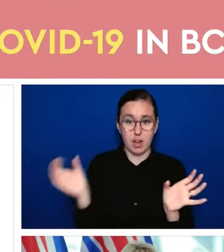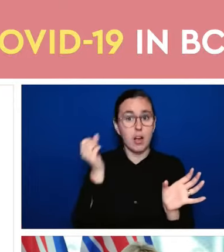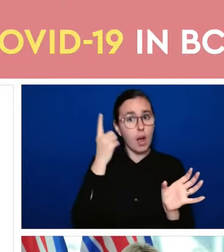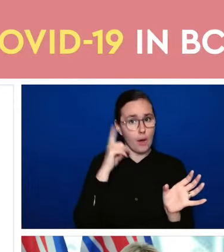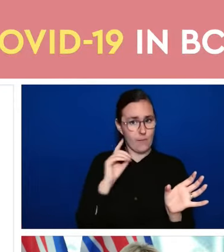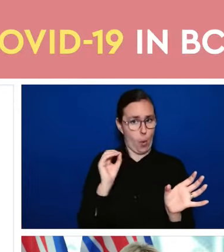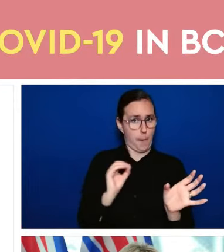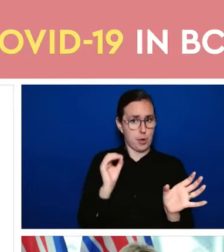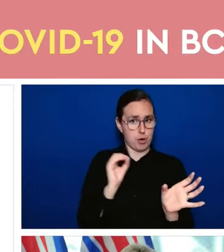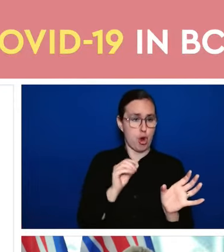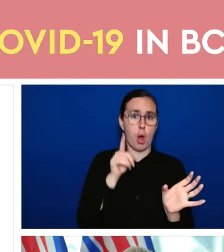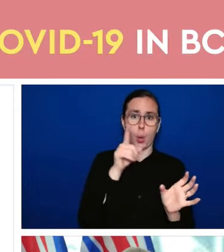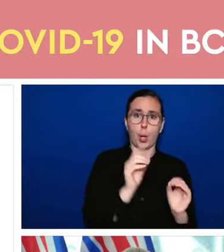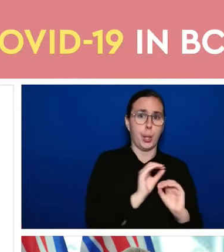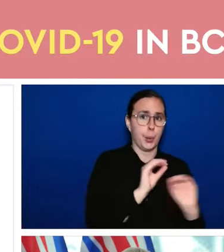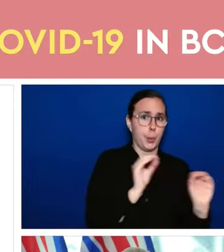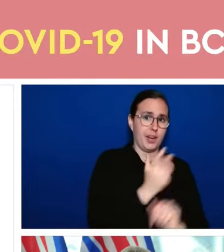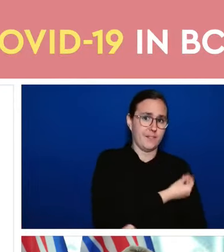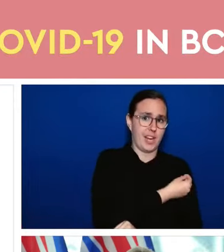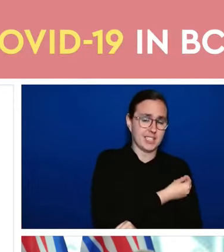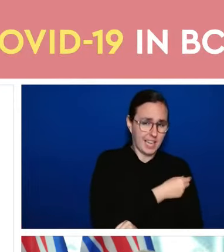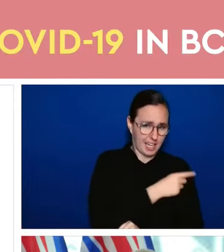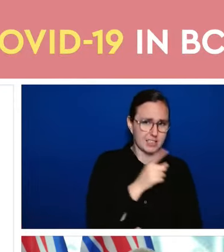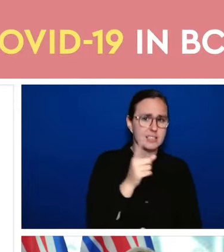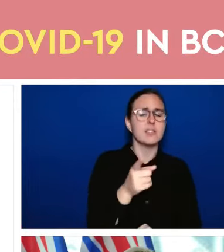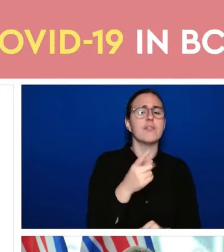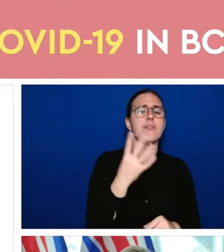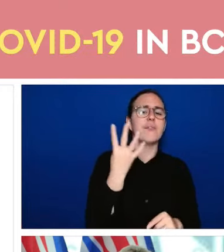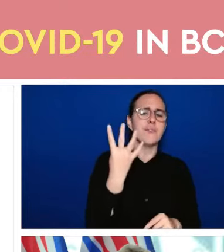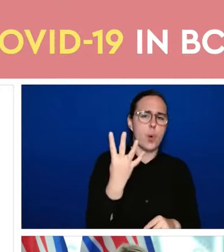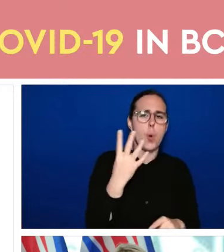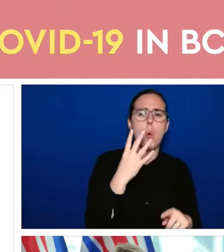prime your immune system to respond. You're four times more